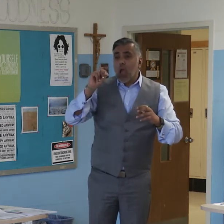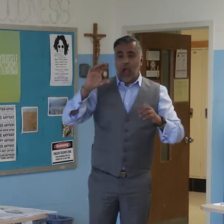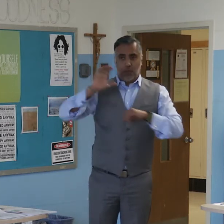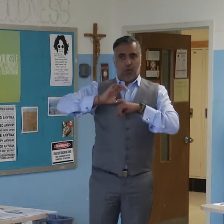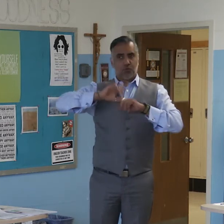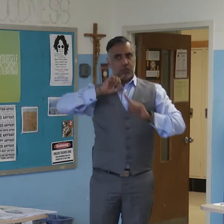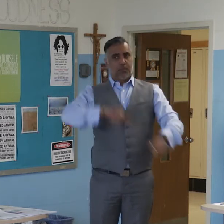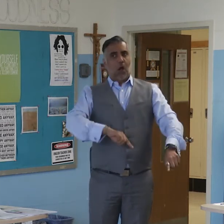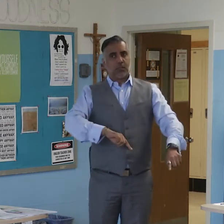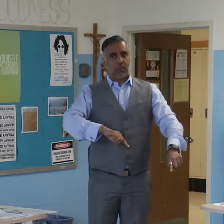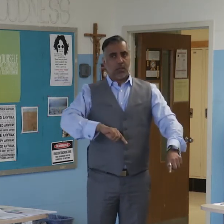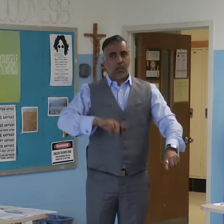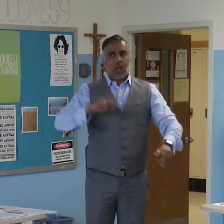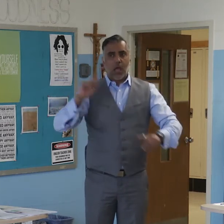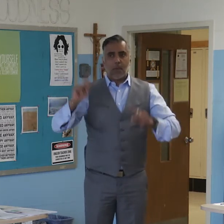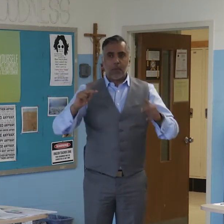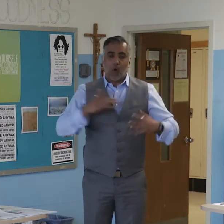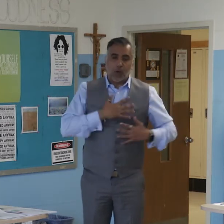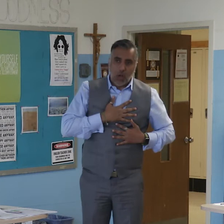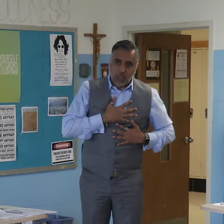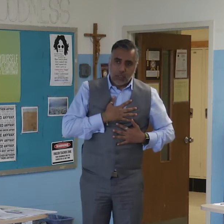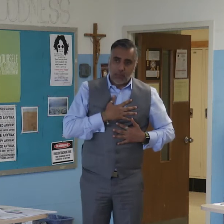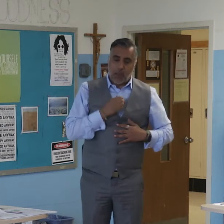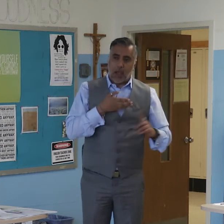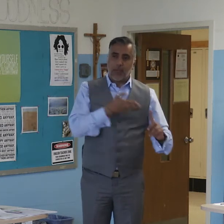people visiting, they're very touched and moved by this, and the pastor's